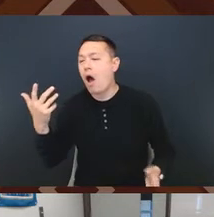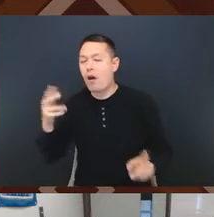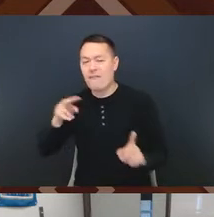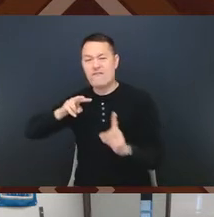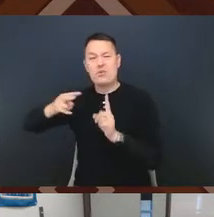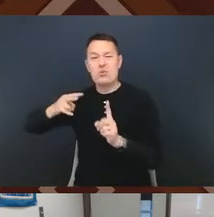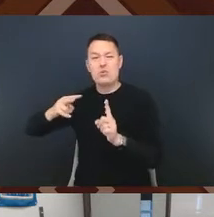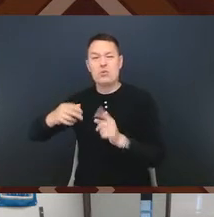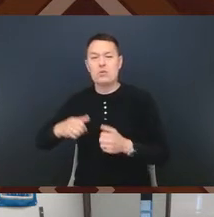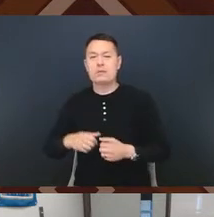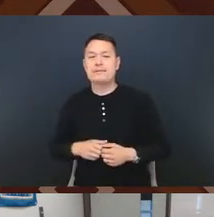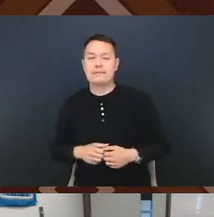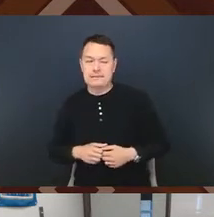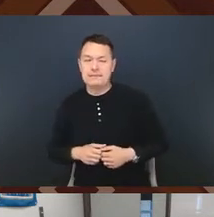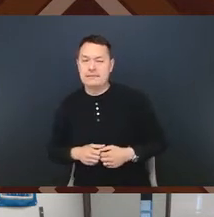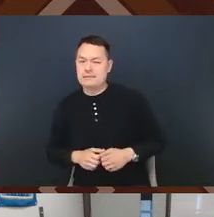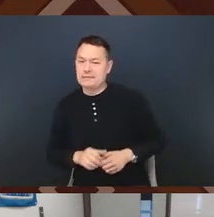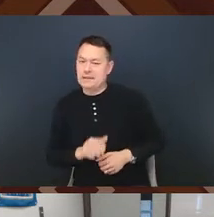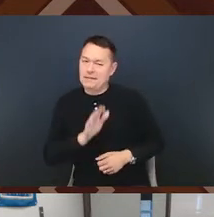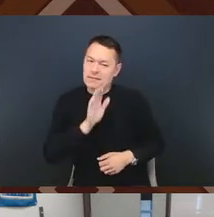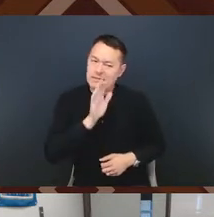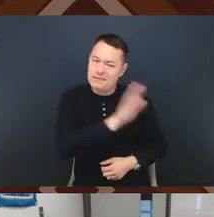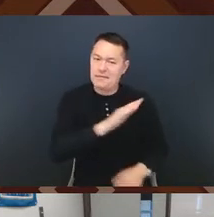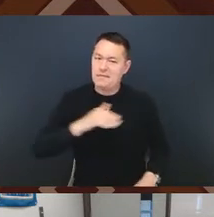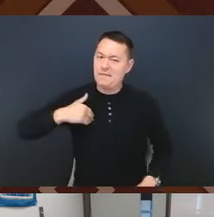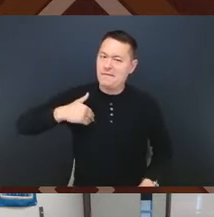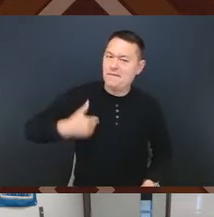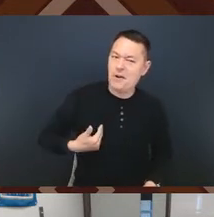the perceived actions of a Chinese